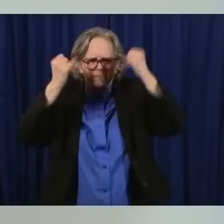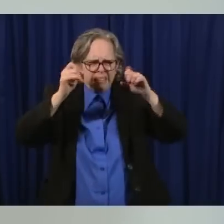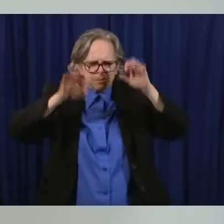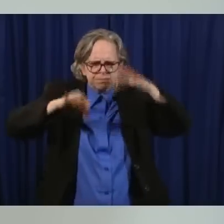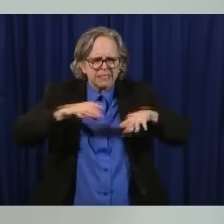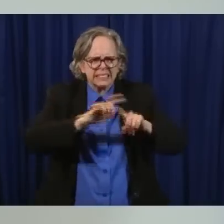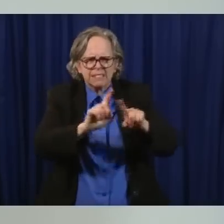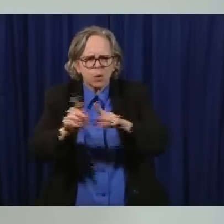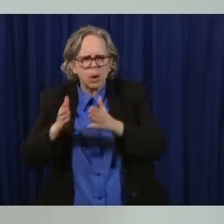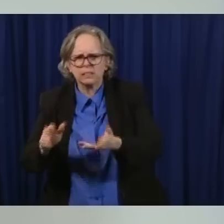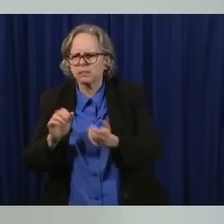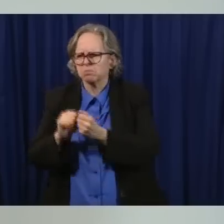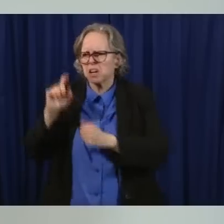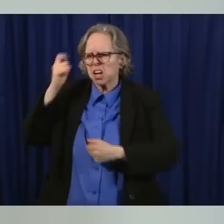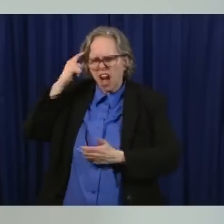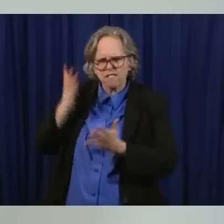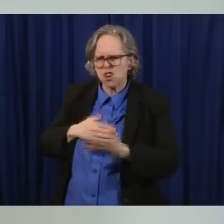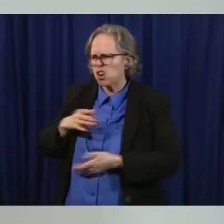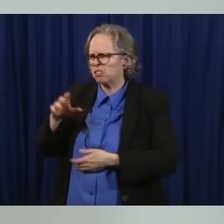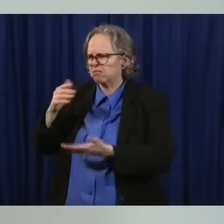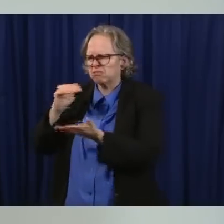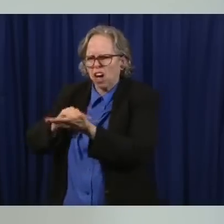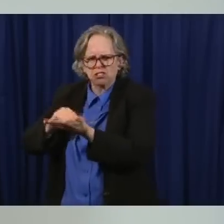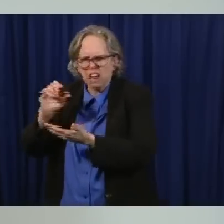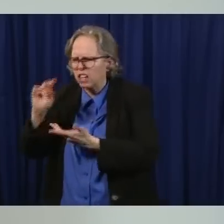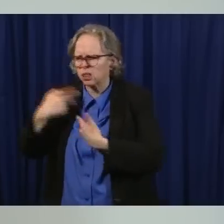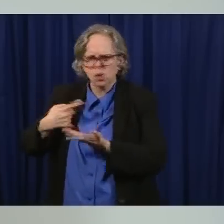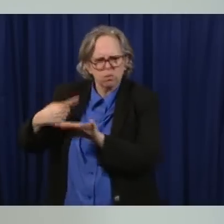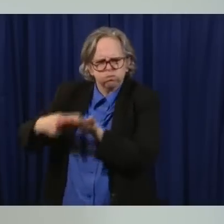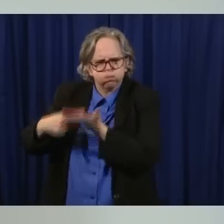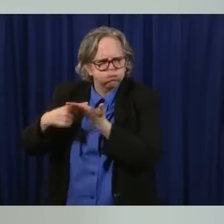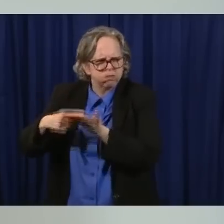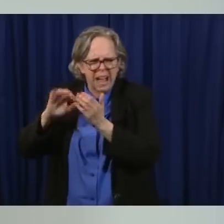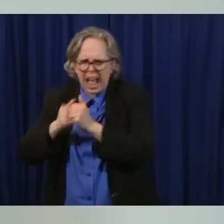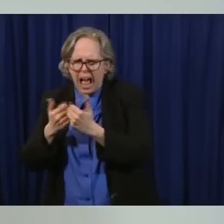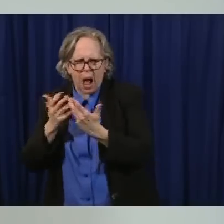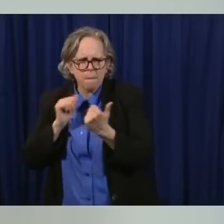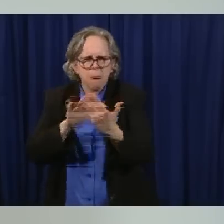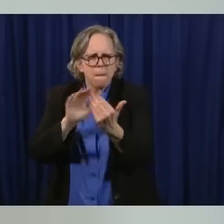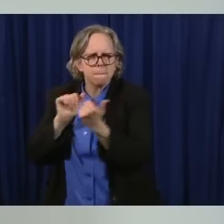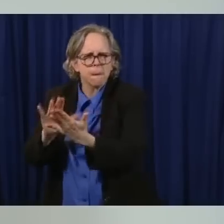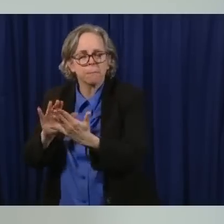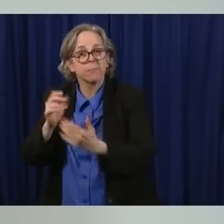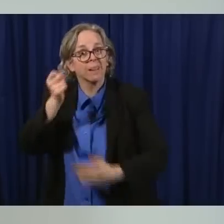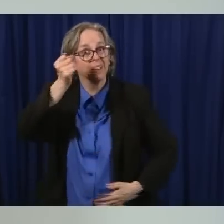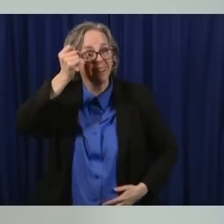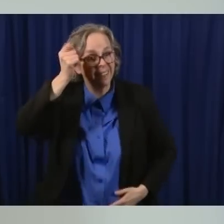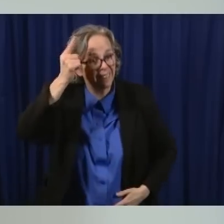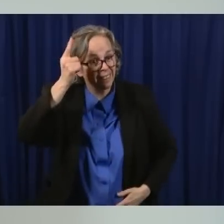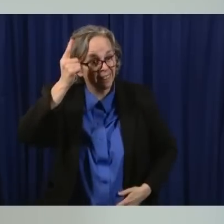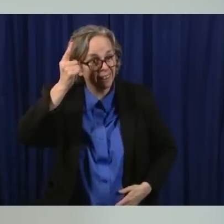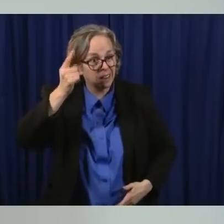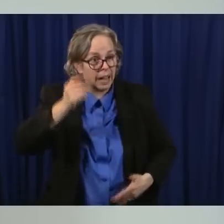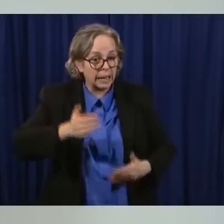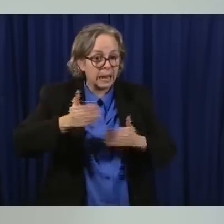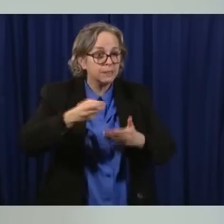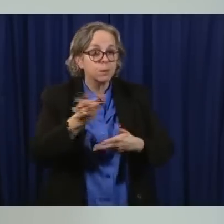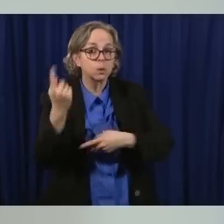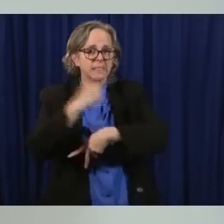BACK. IN MANY WAYS. GOVERNORS ARE GOING TO TALK TO ABOUT WAYS THAT HE HAS BEEN